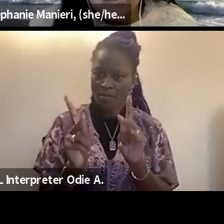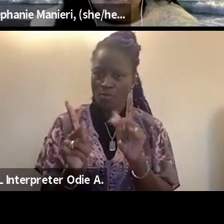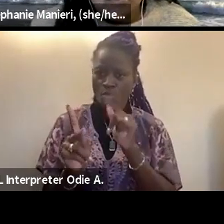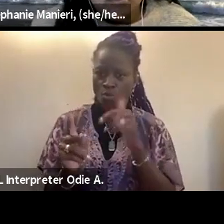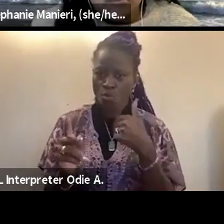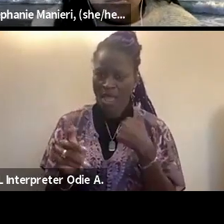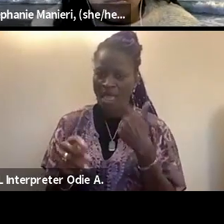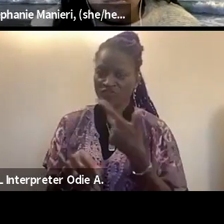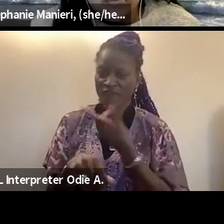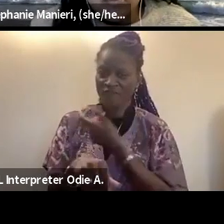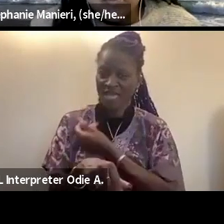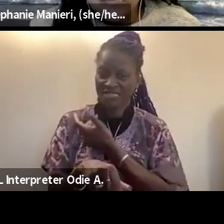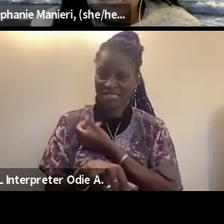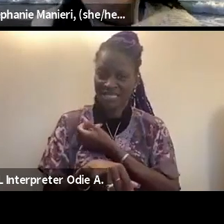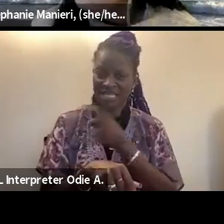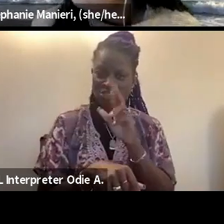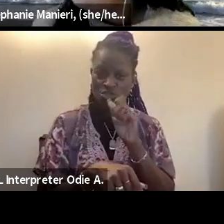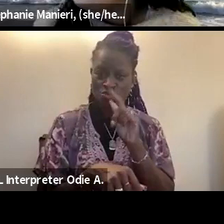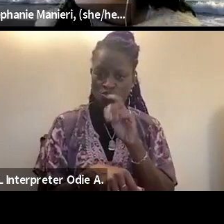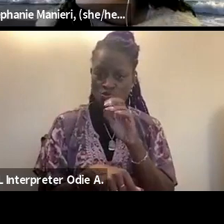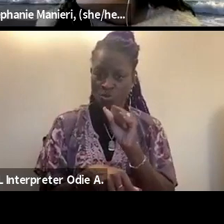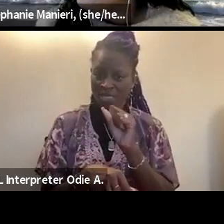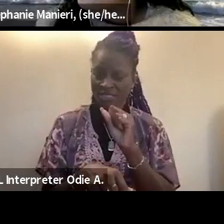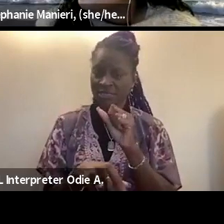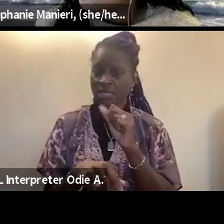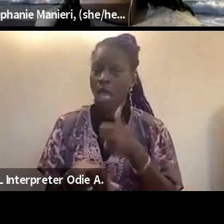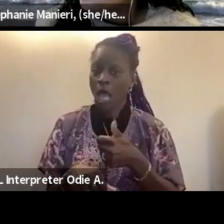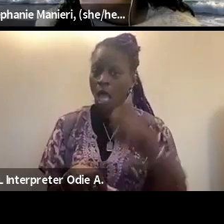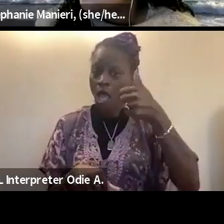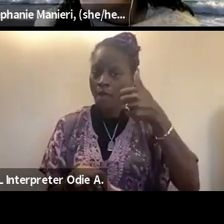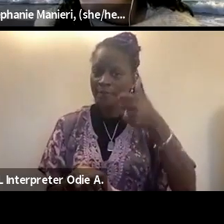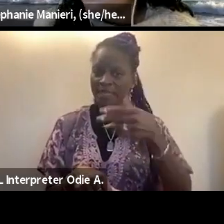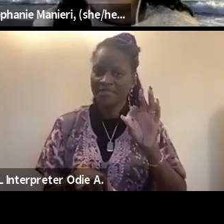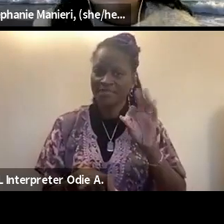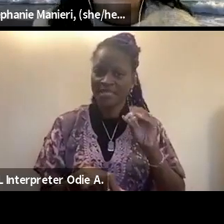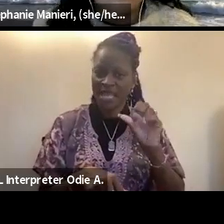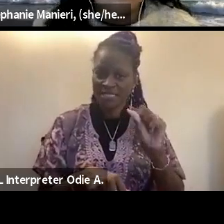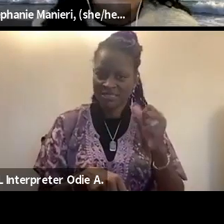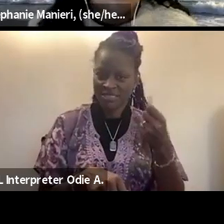But, for example, the Sheriff's office, Rohnert Park, and even the